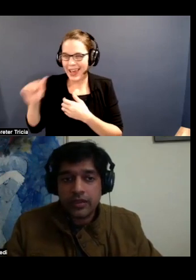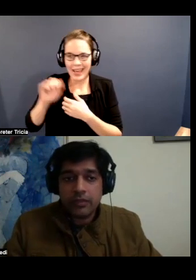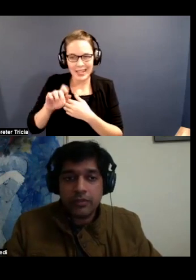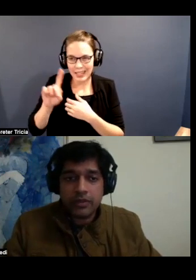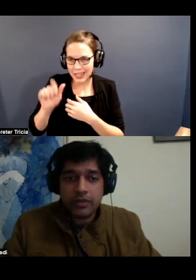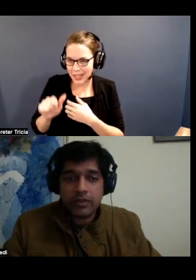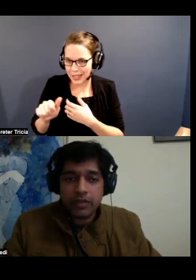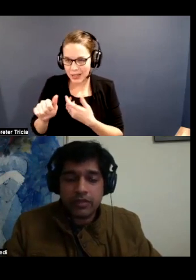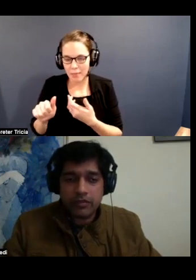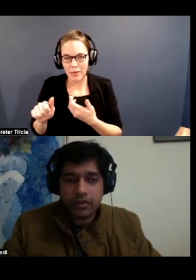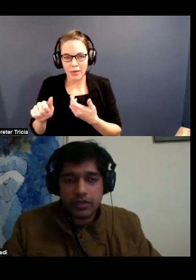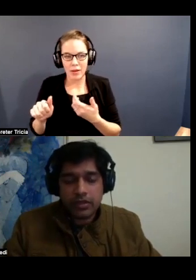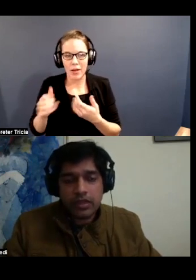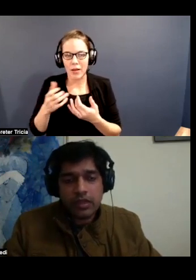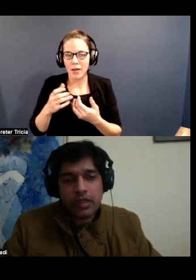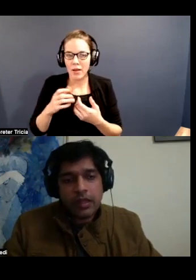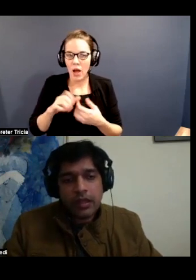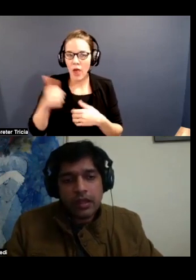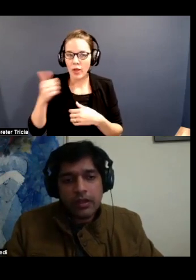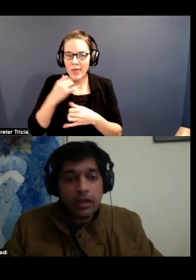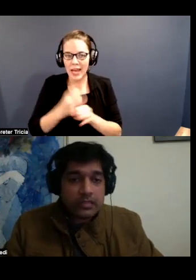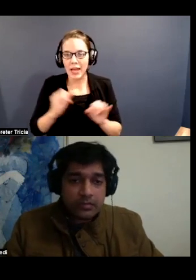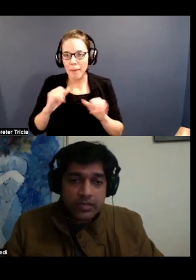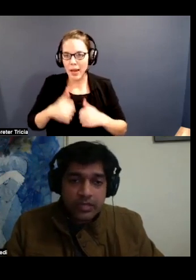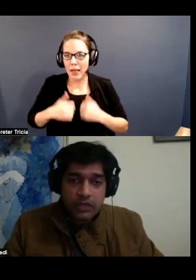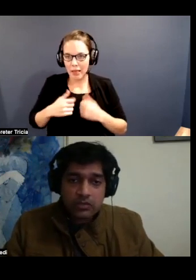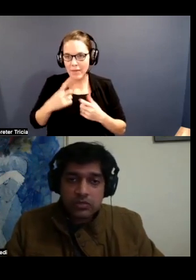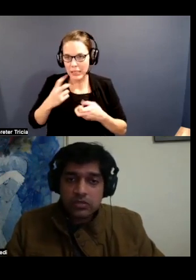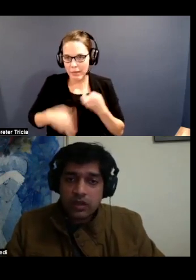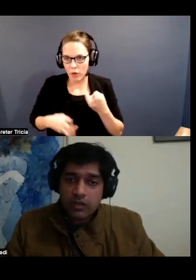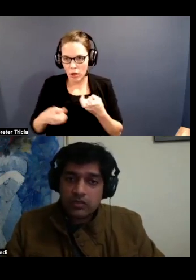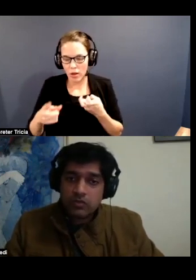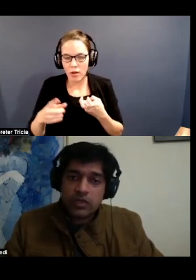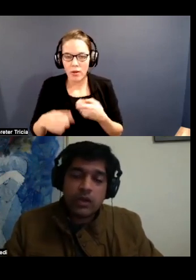independent living difficulties. Non-disability households are households without any disability